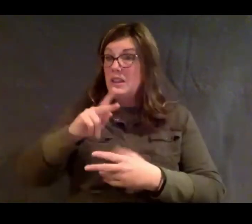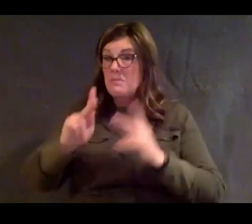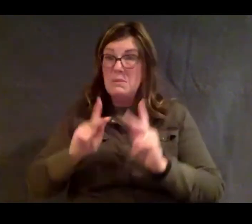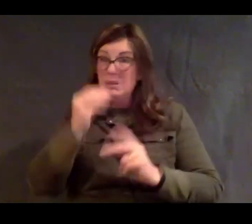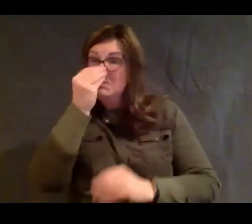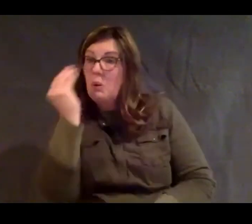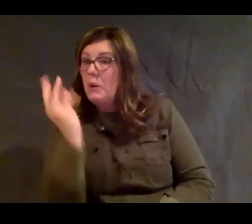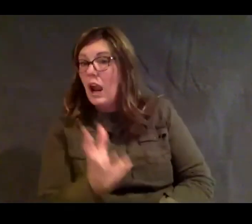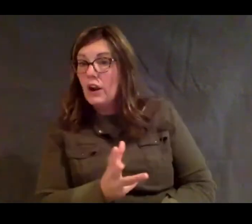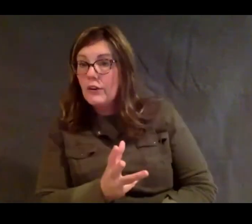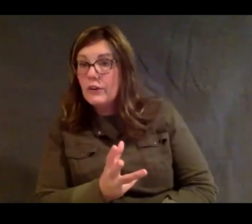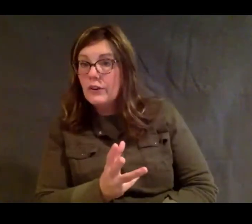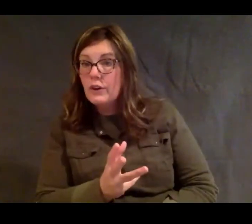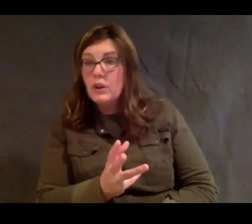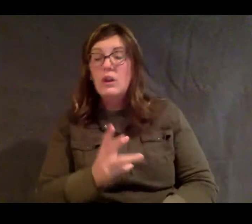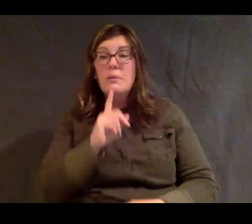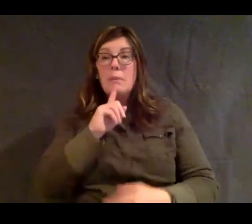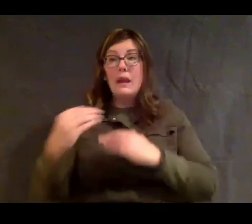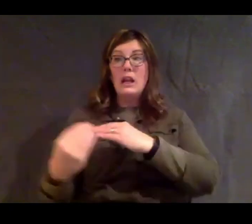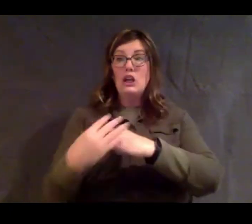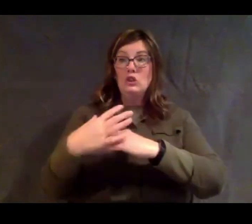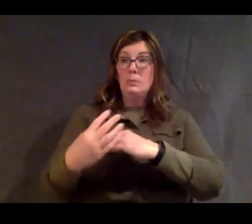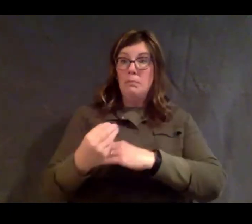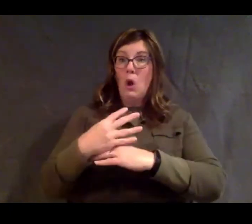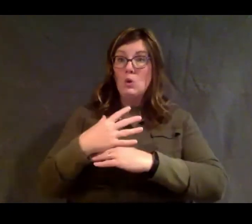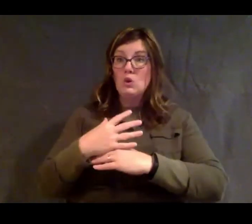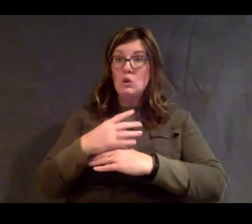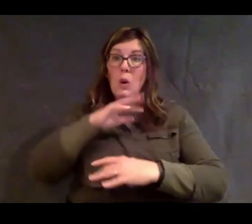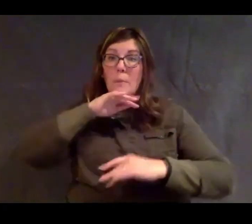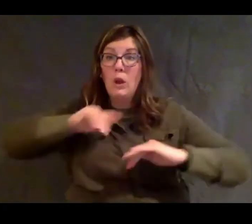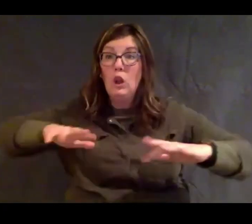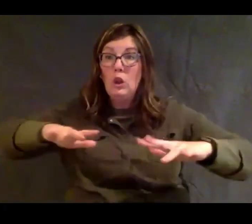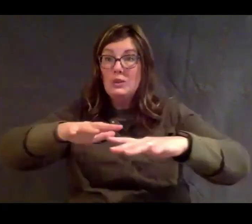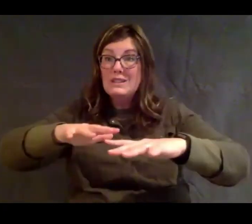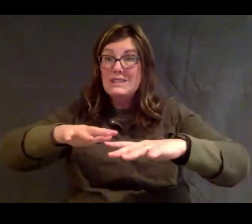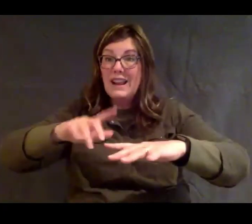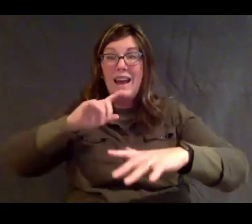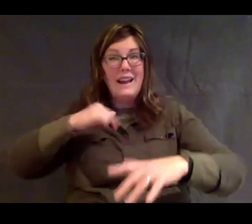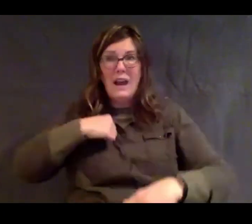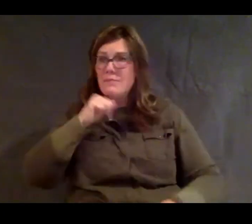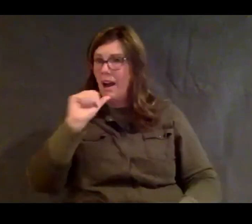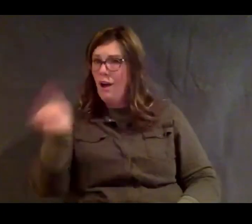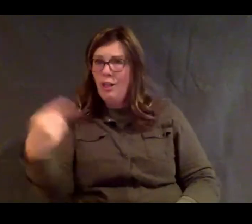exposed to pollutants and i am not alone we got to change that we can do that and if we can make